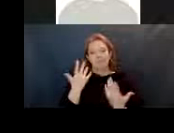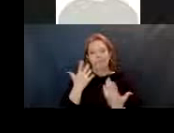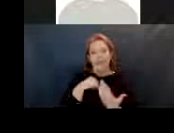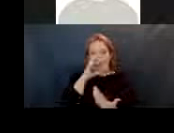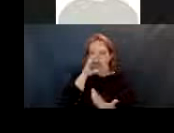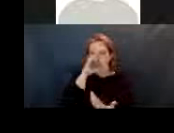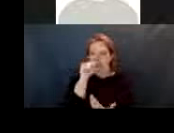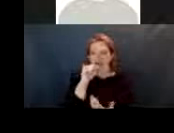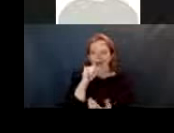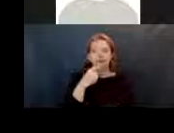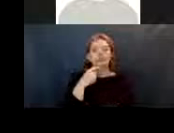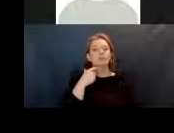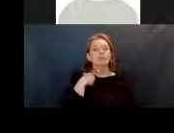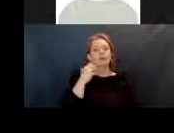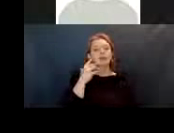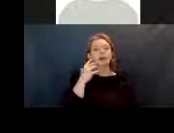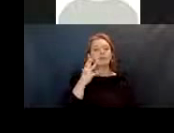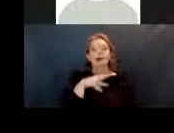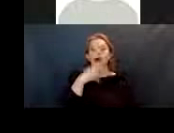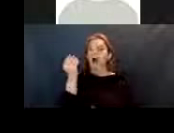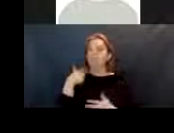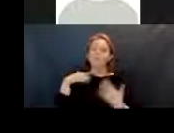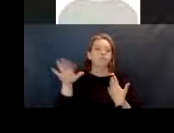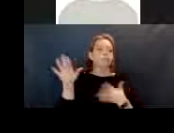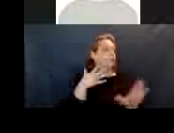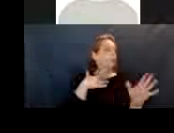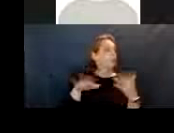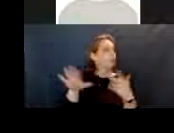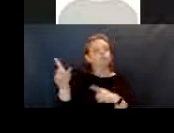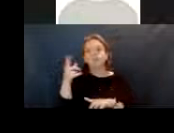I'm always looking for patterns in my poetry.